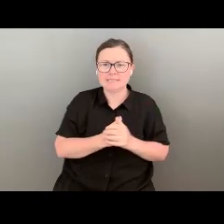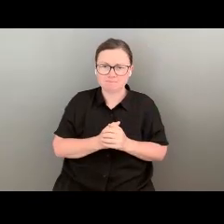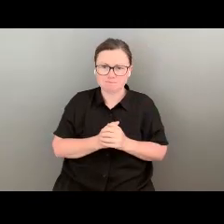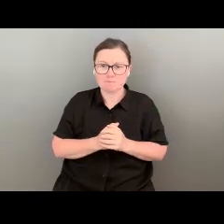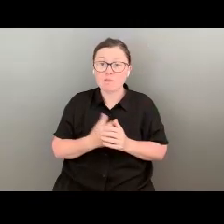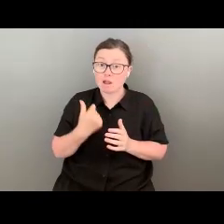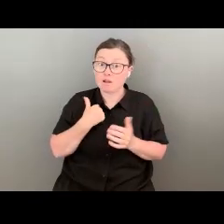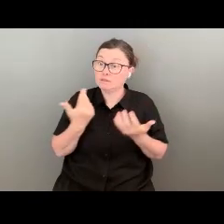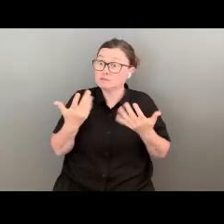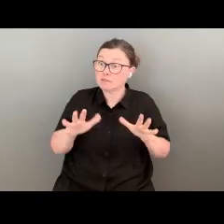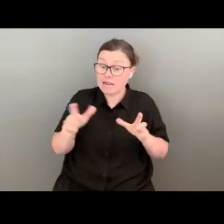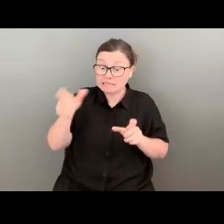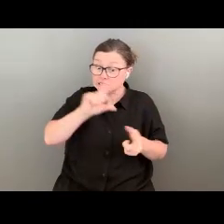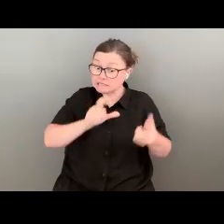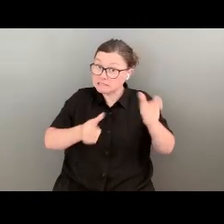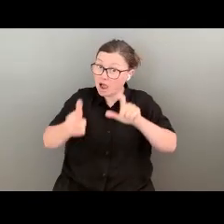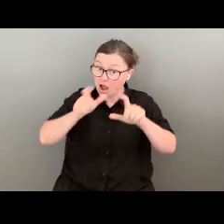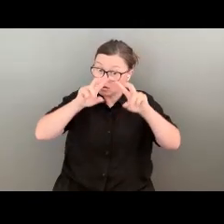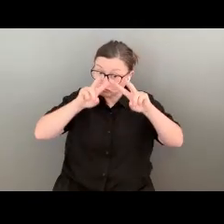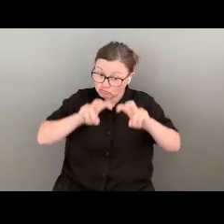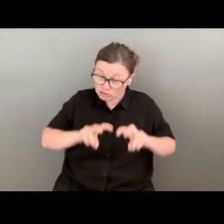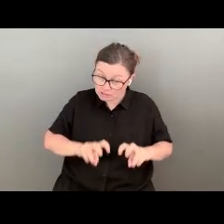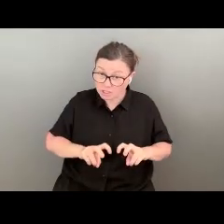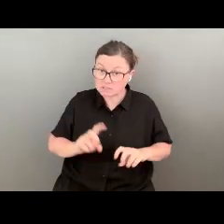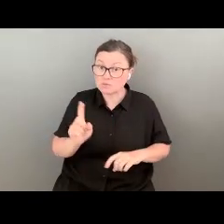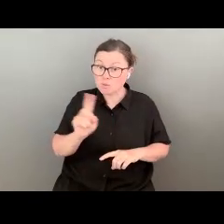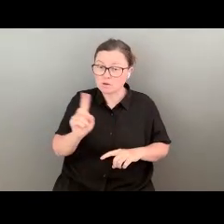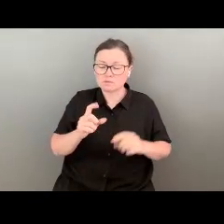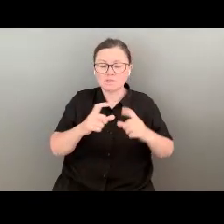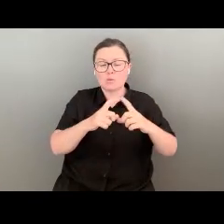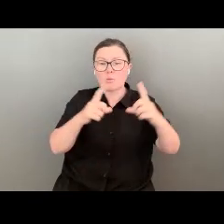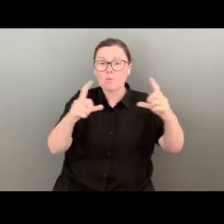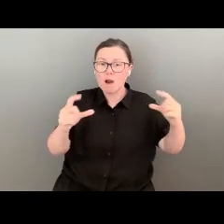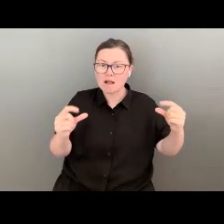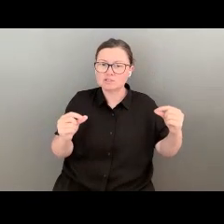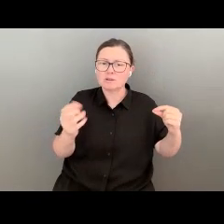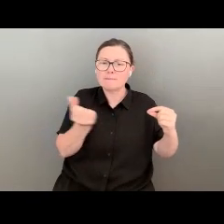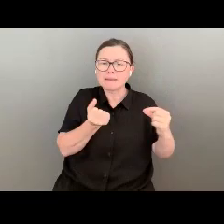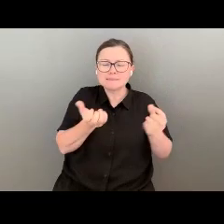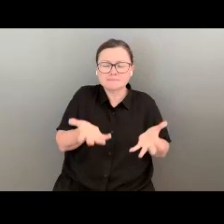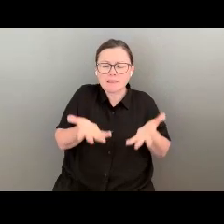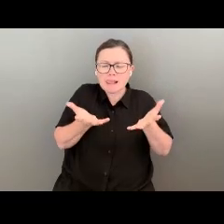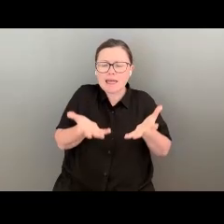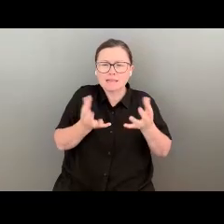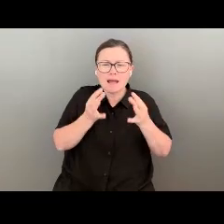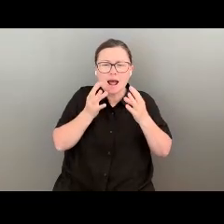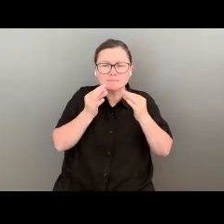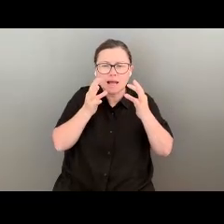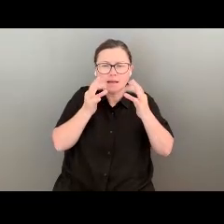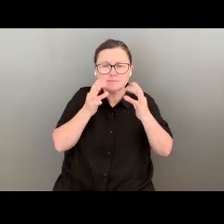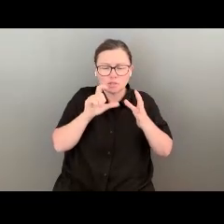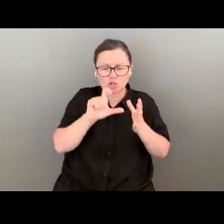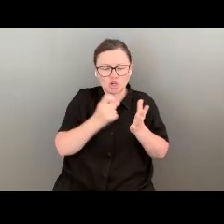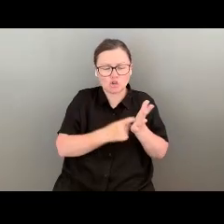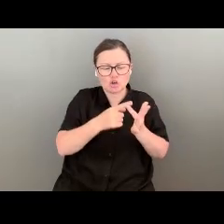include a requirement for the croissant to be crispy and well layered, but not over baked and not too dry.